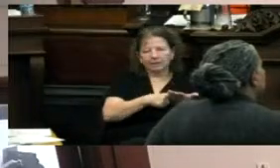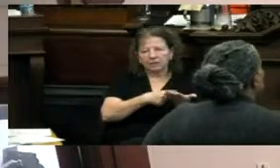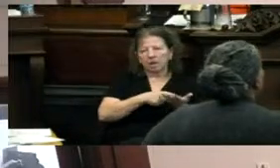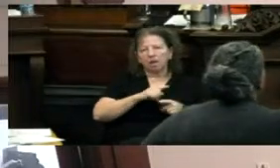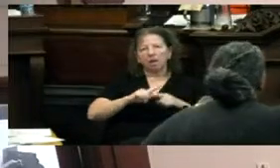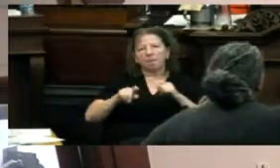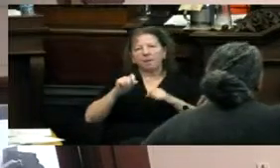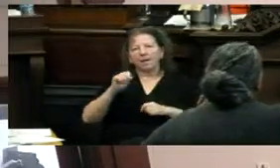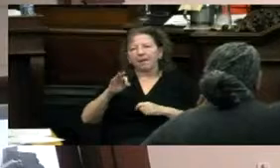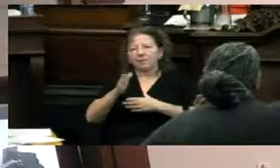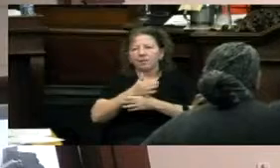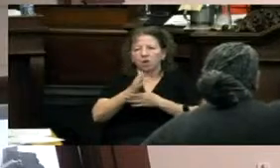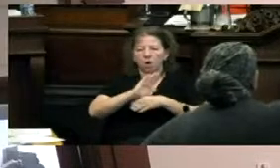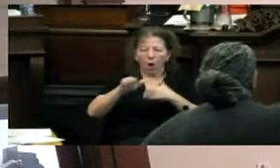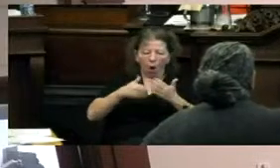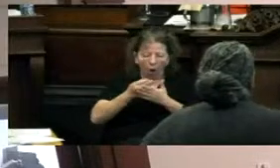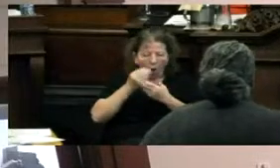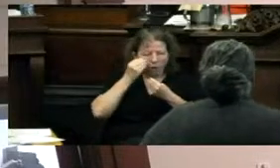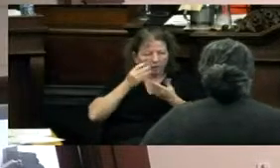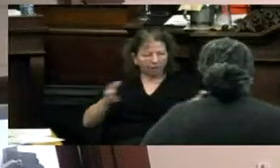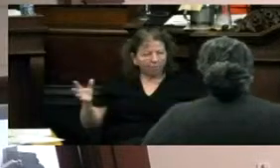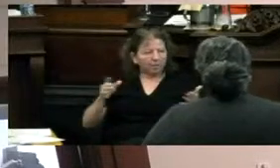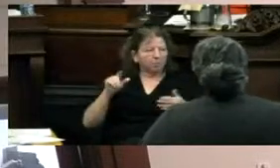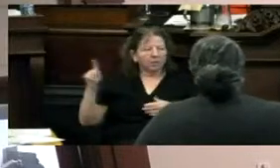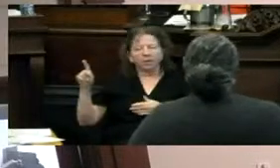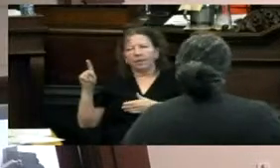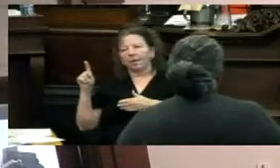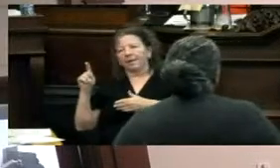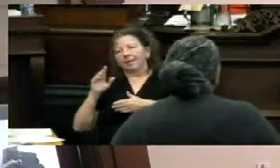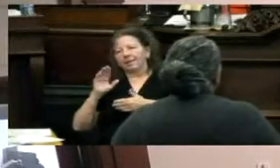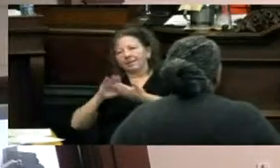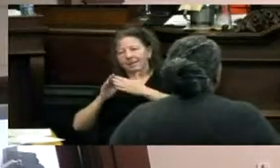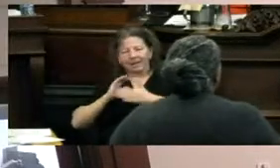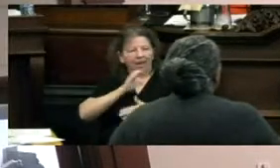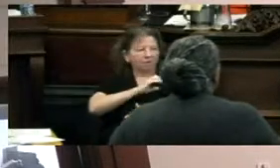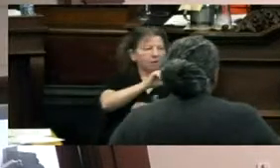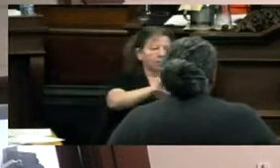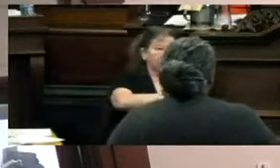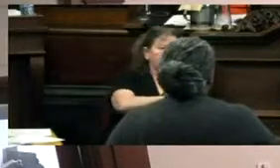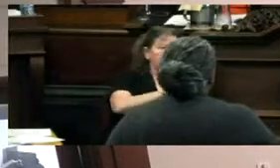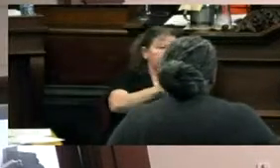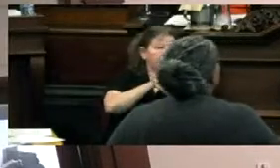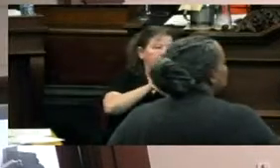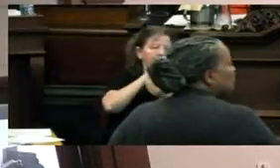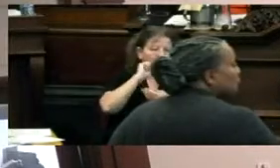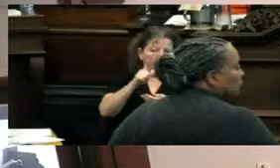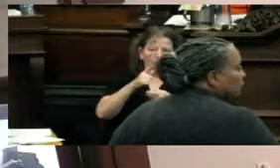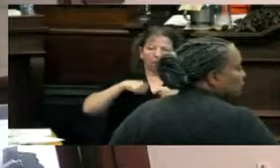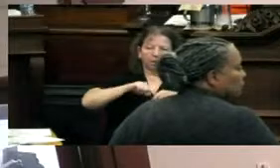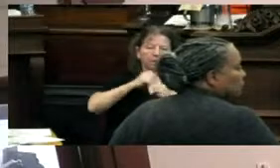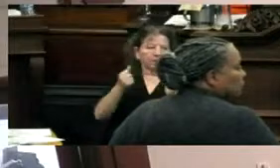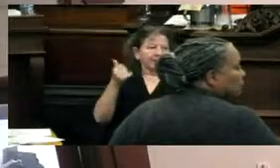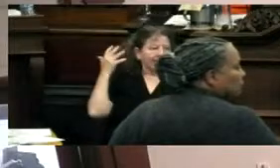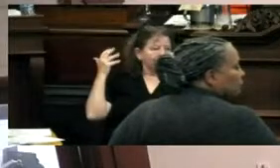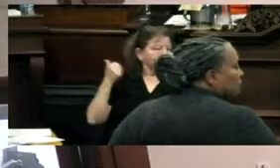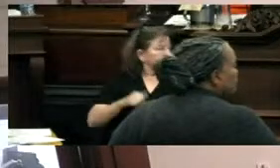to the PAB, certainly the mayor and I can have a discussion. But I think when it comes to sharing